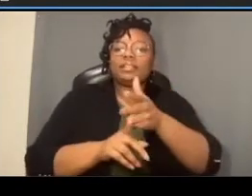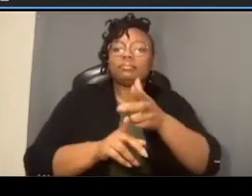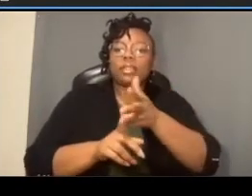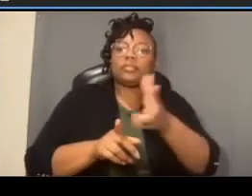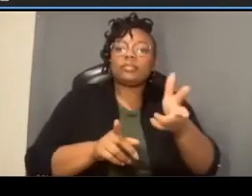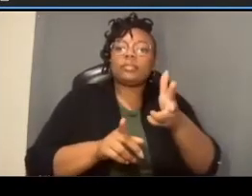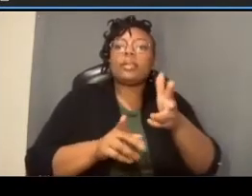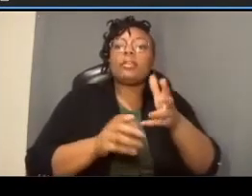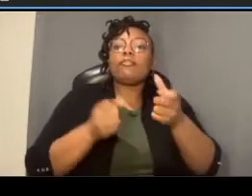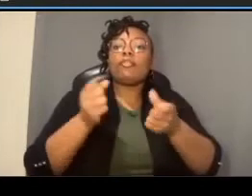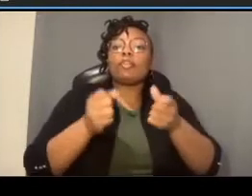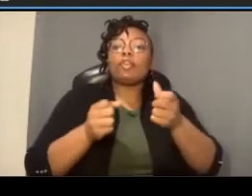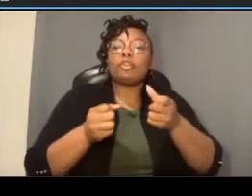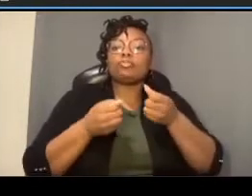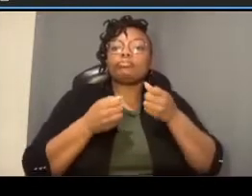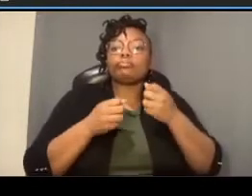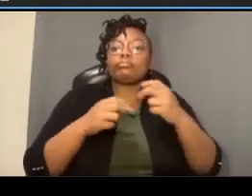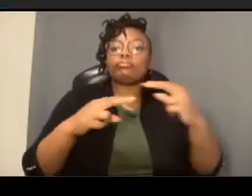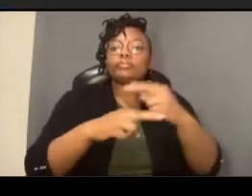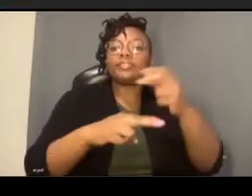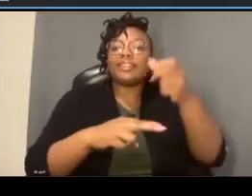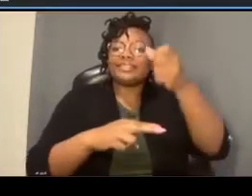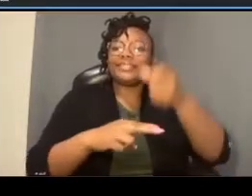uh